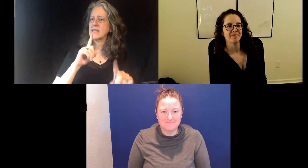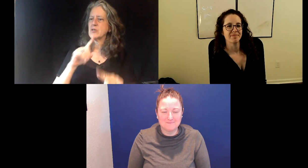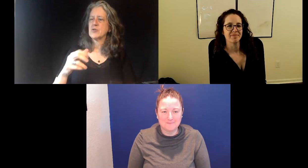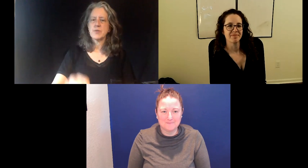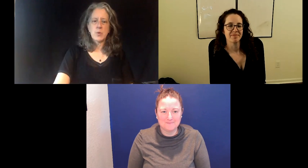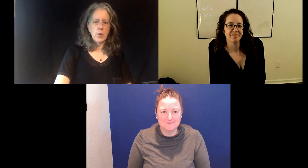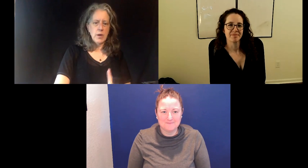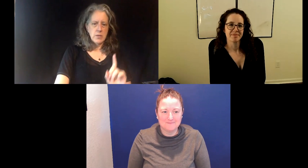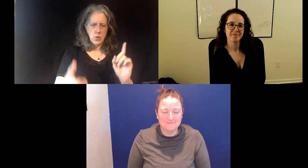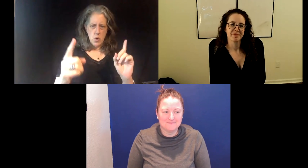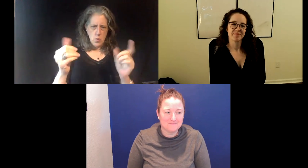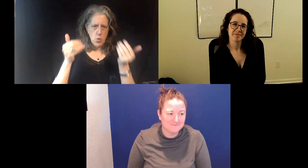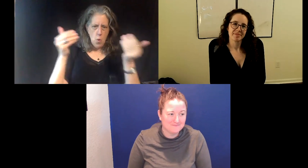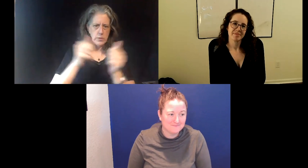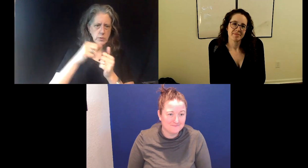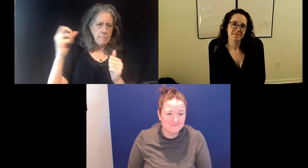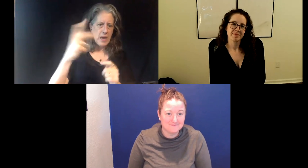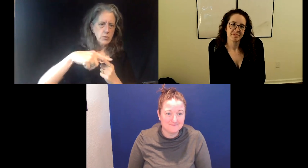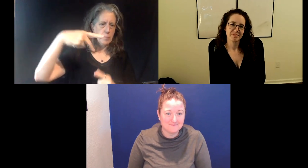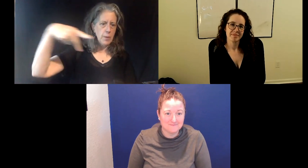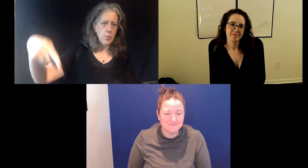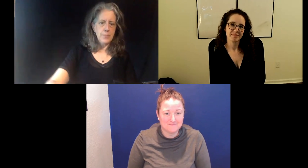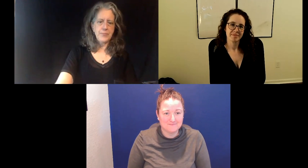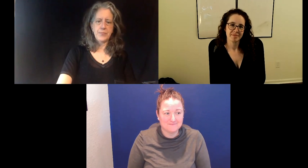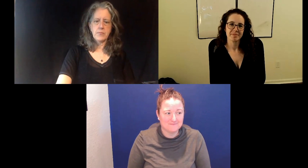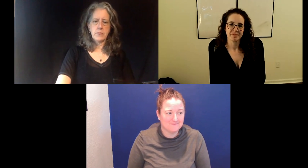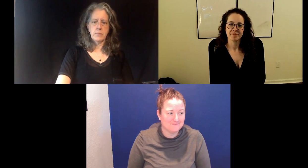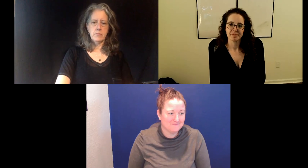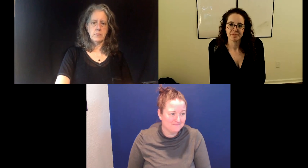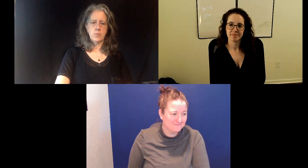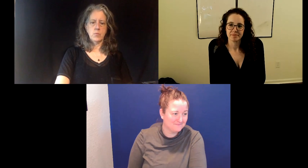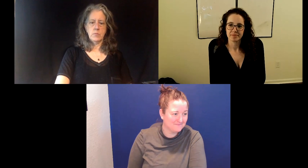you so much for your responses and i would like to move on back to the